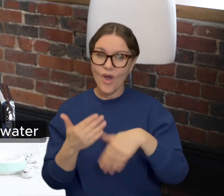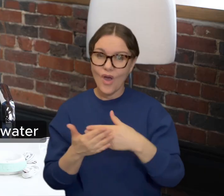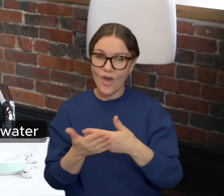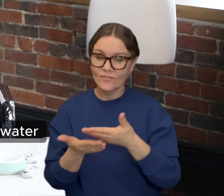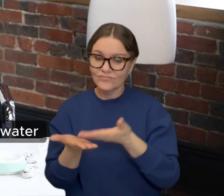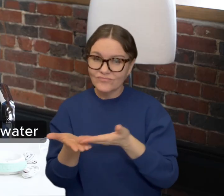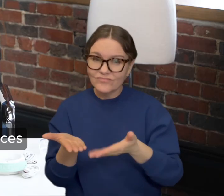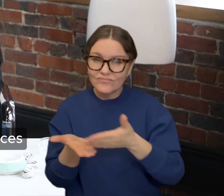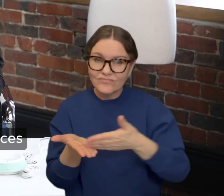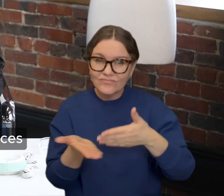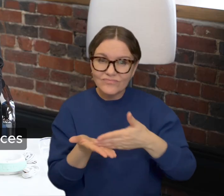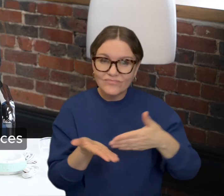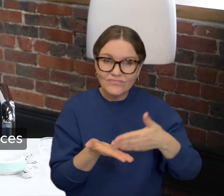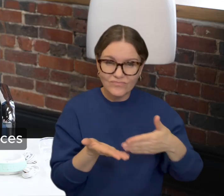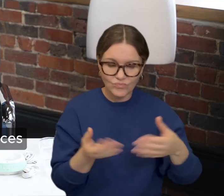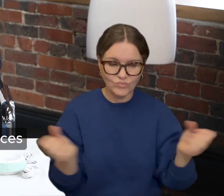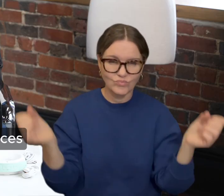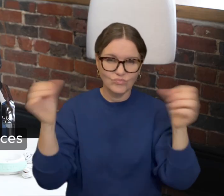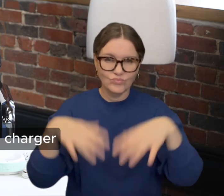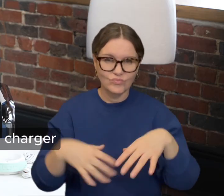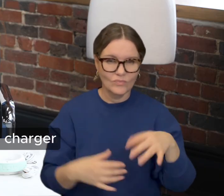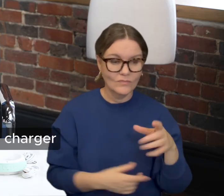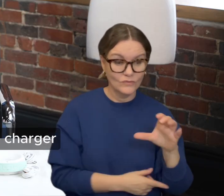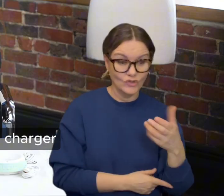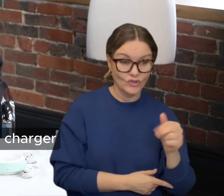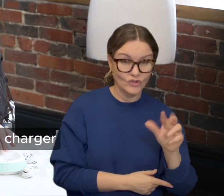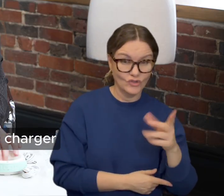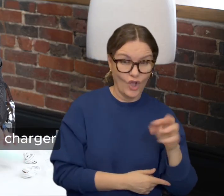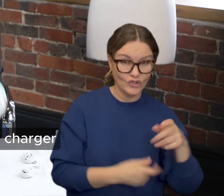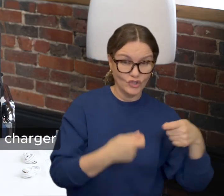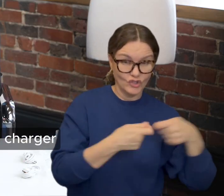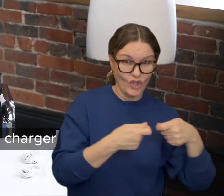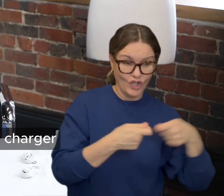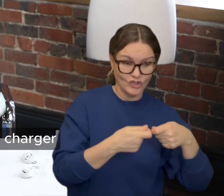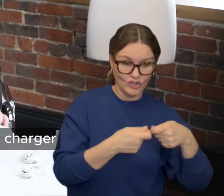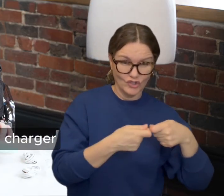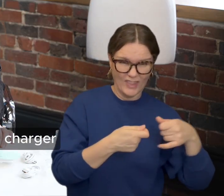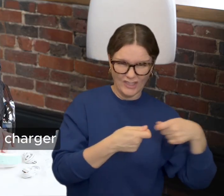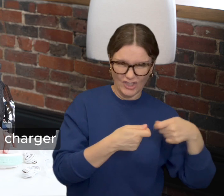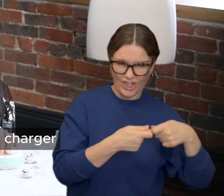method so you'll put all of your pieces besides the pump itself and the charger